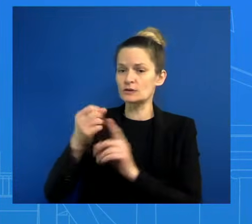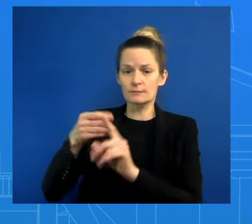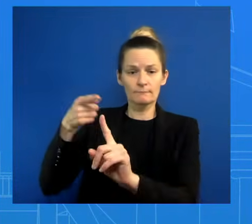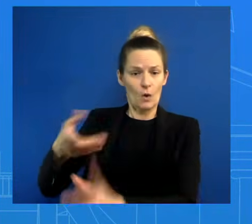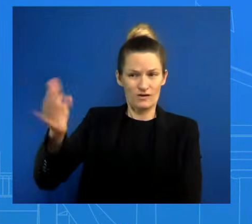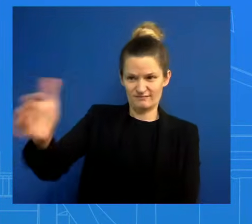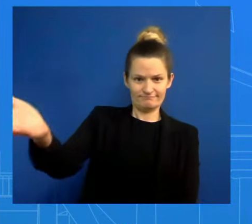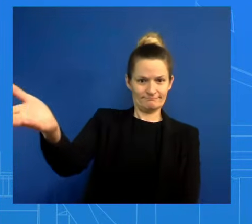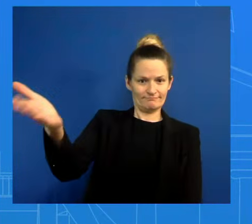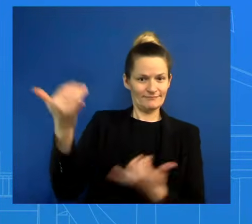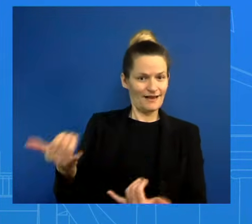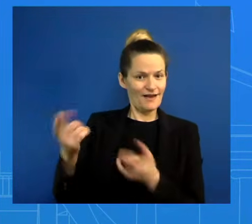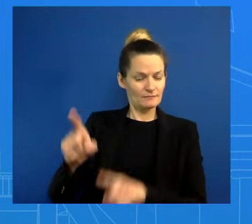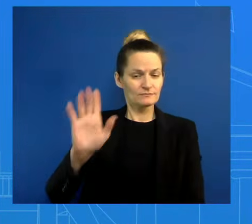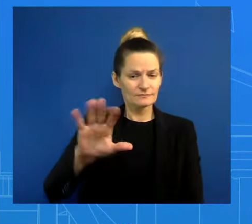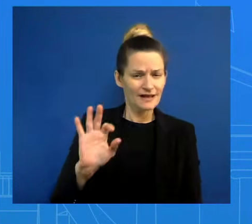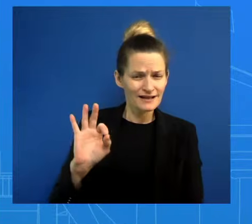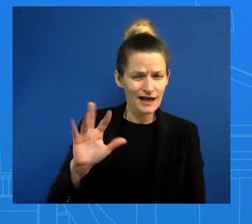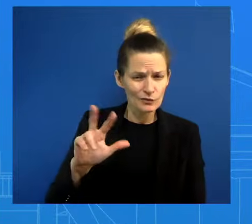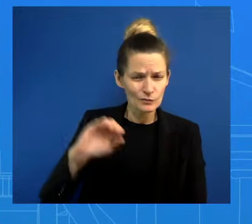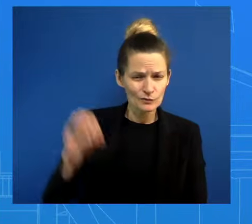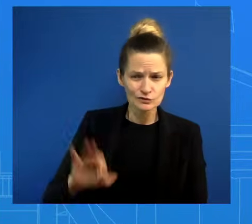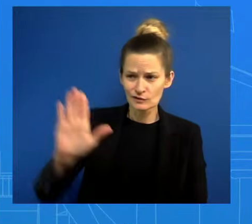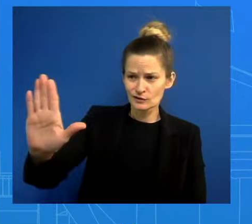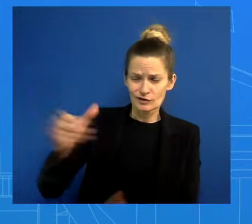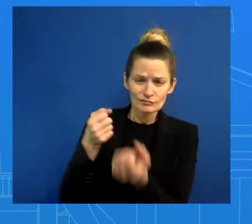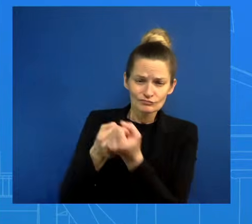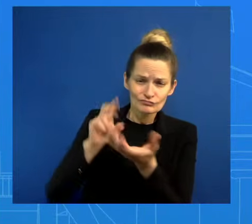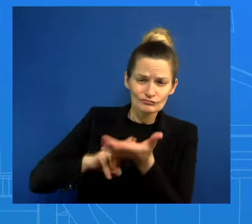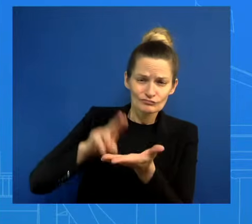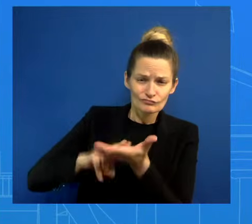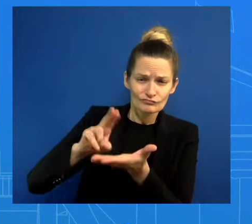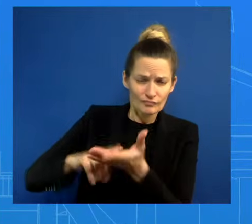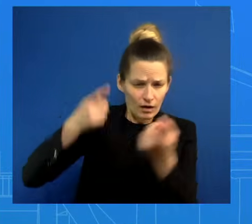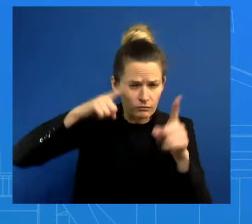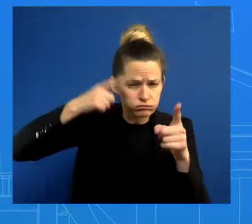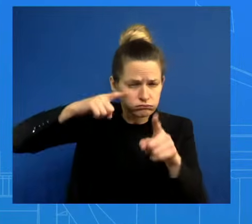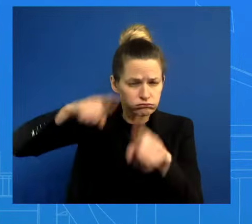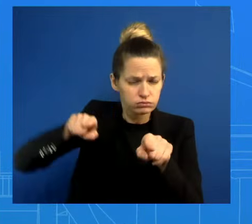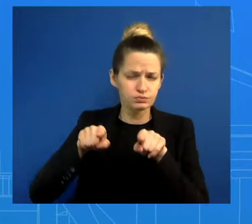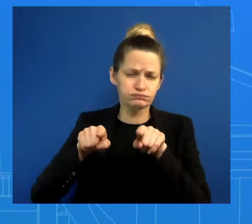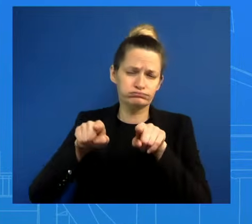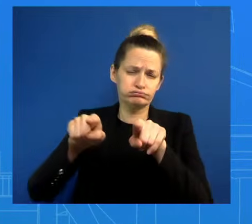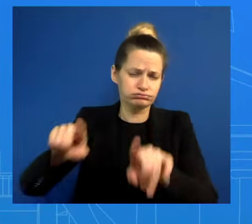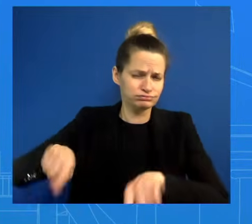she's voted with the President over the last 20 months. I've listed out the historic pieces of legislation